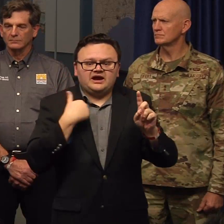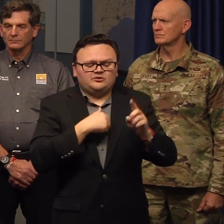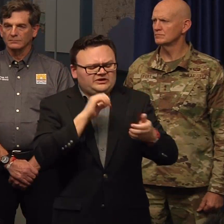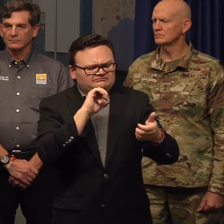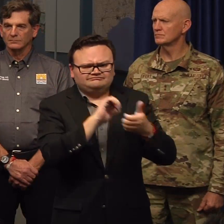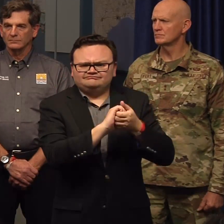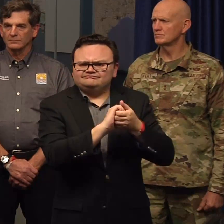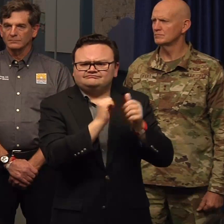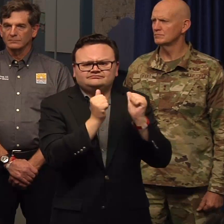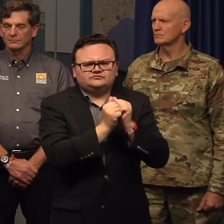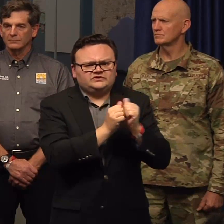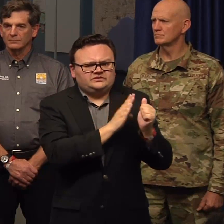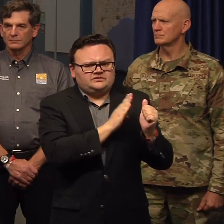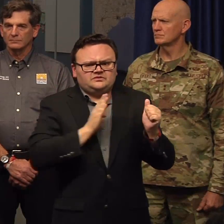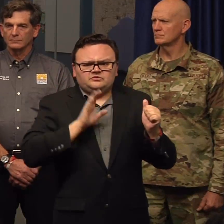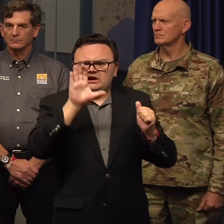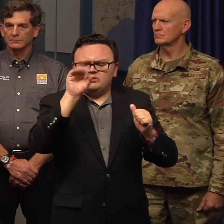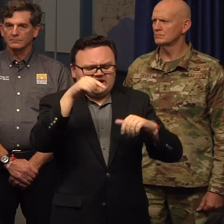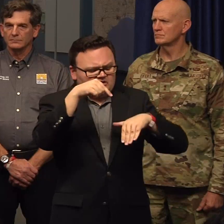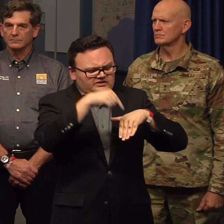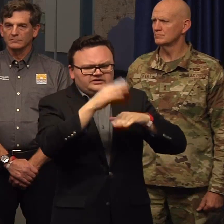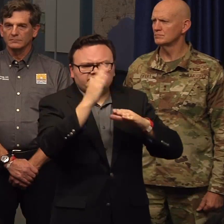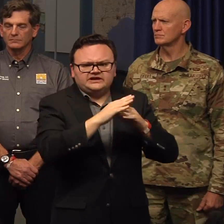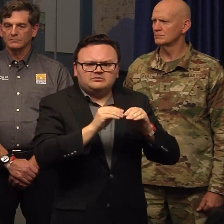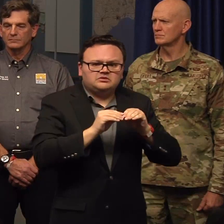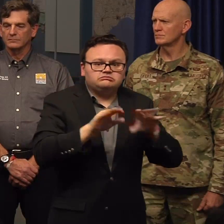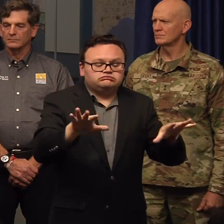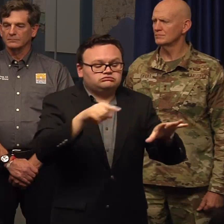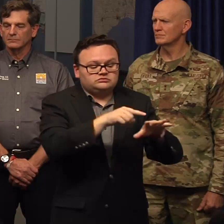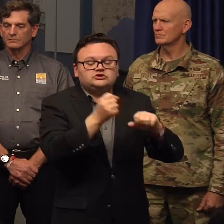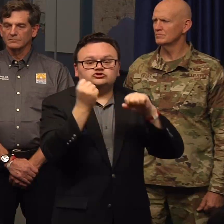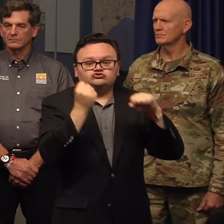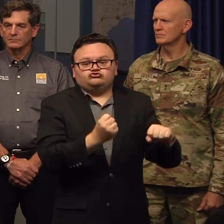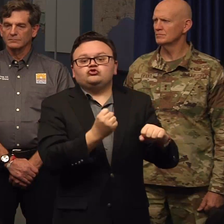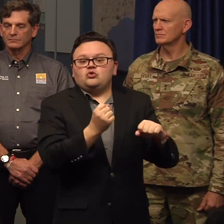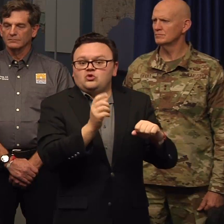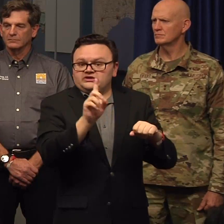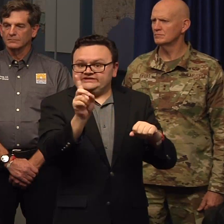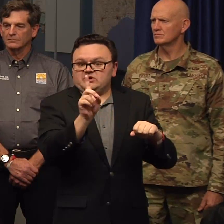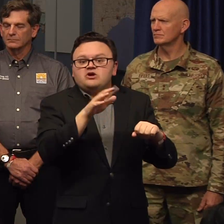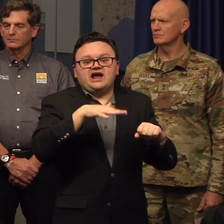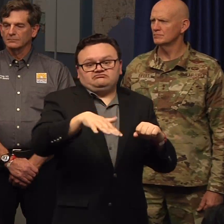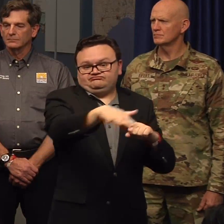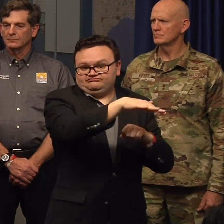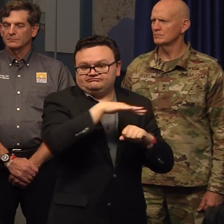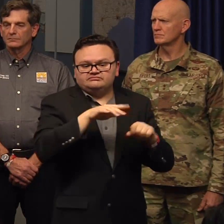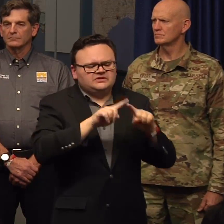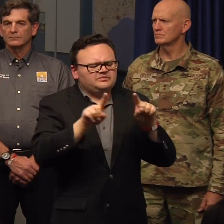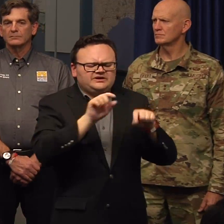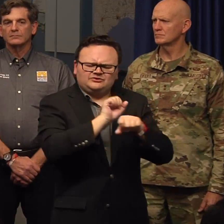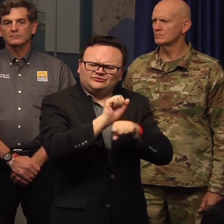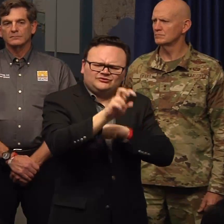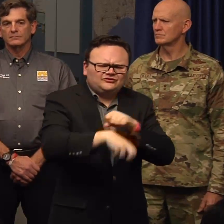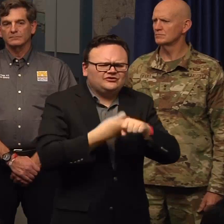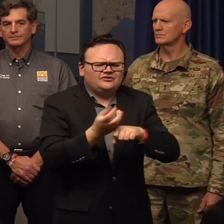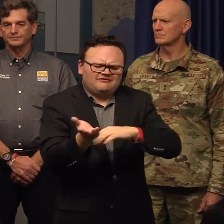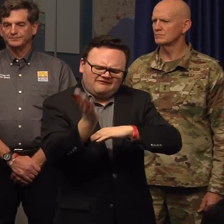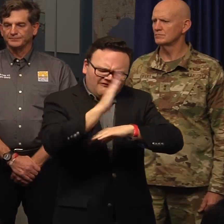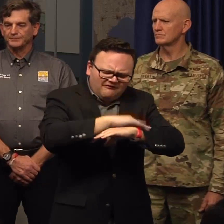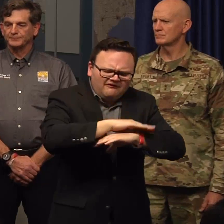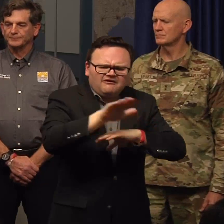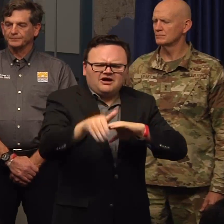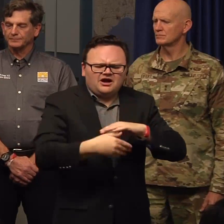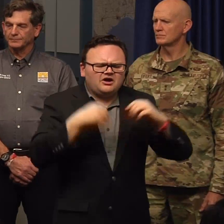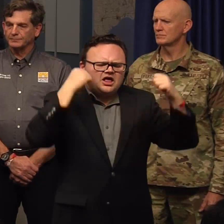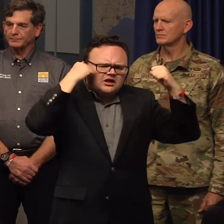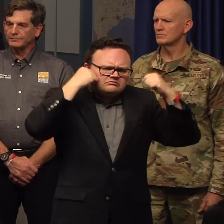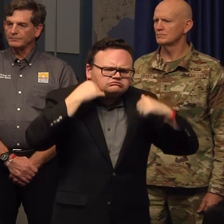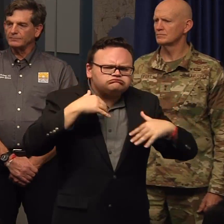I'VE ENJOYED TALKING TO PEOPLE